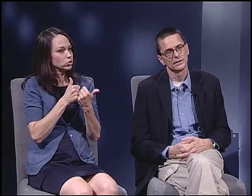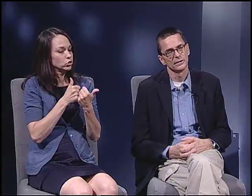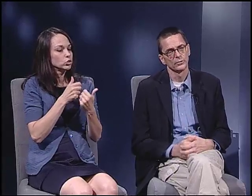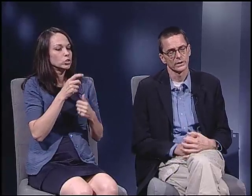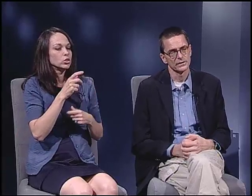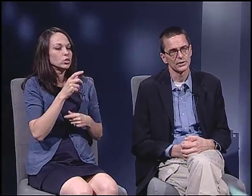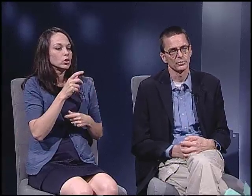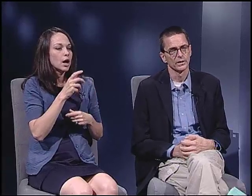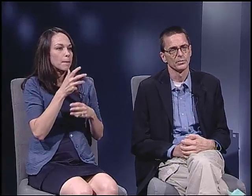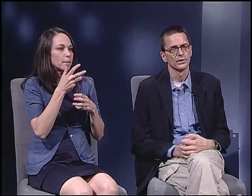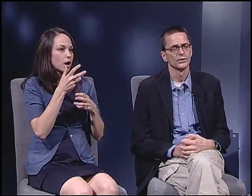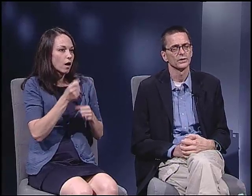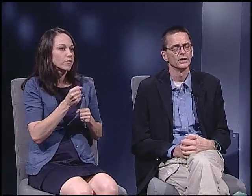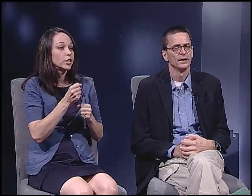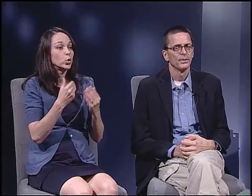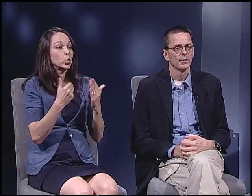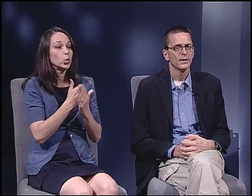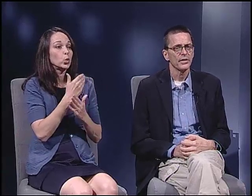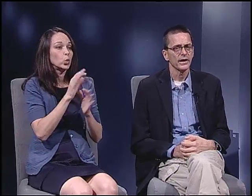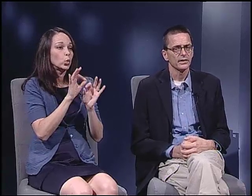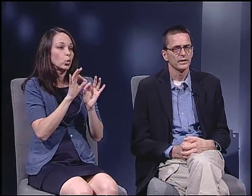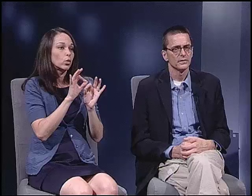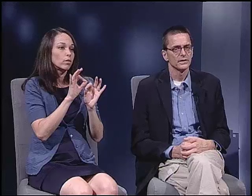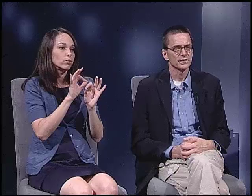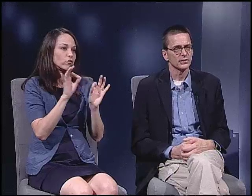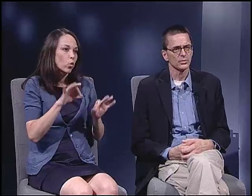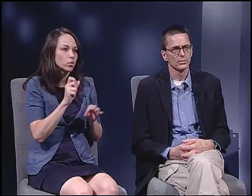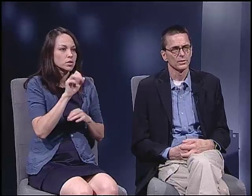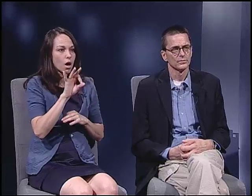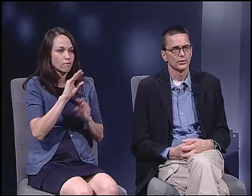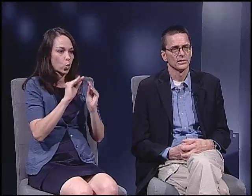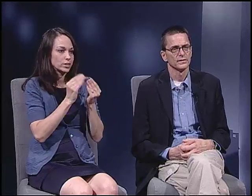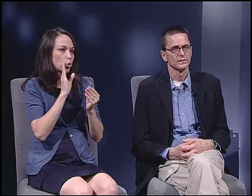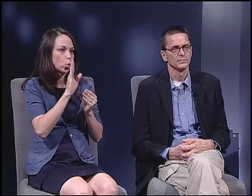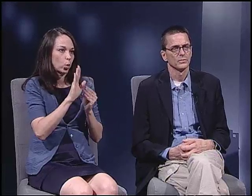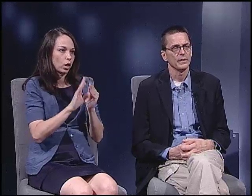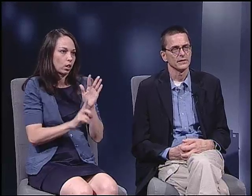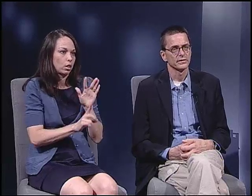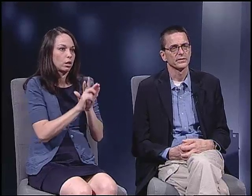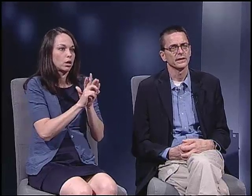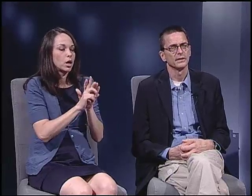of organization will emerge but I think the central role of journalism remains the same.